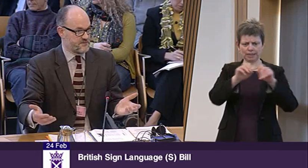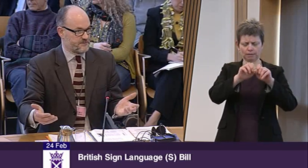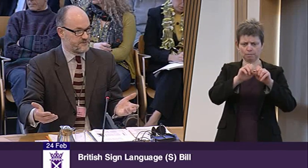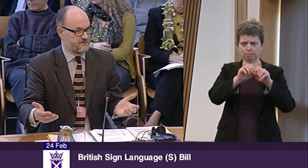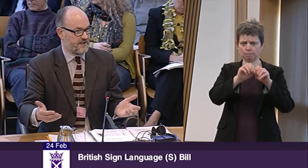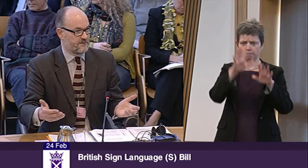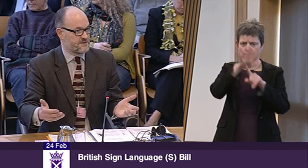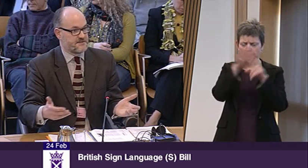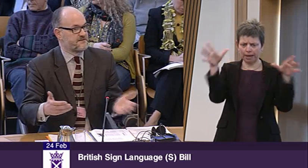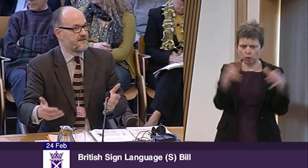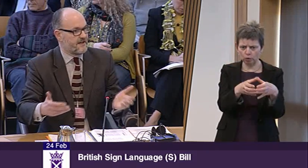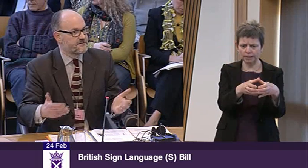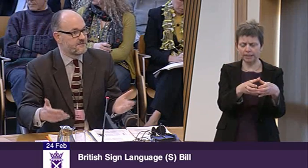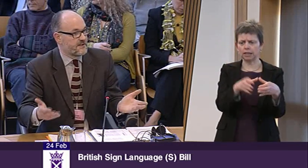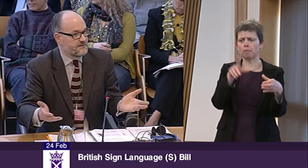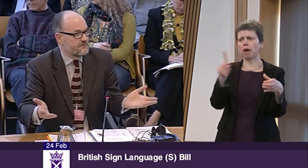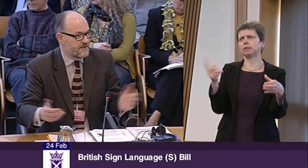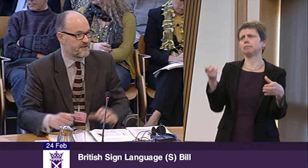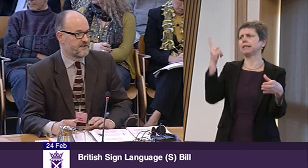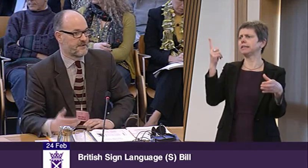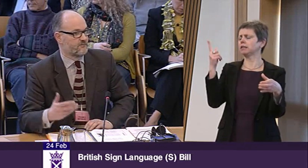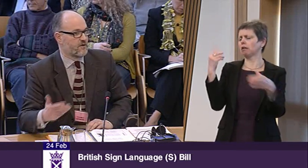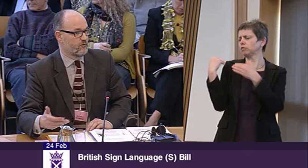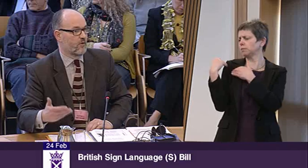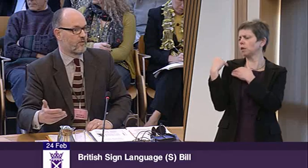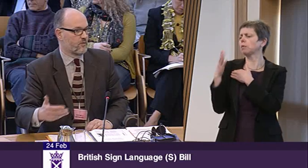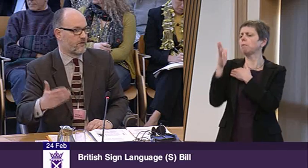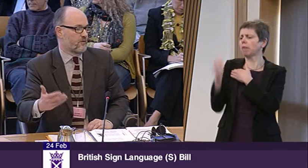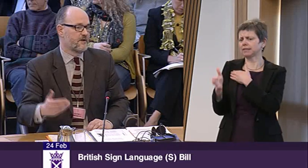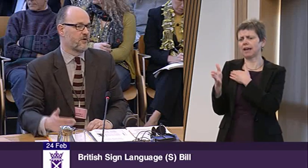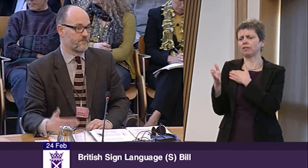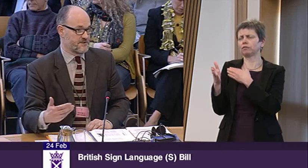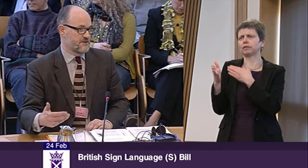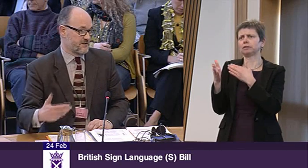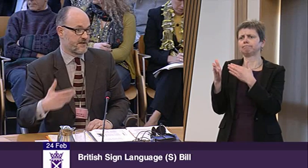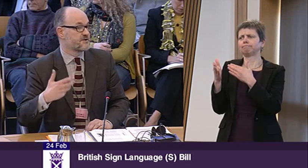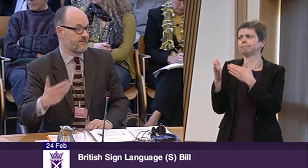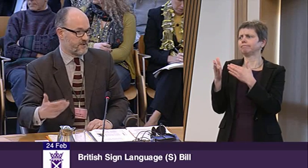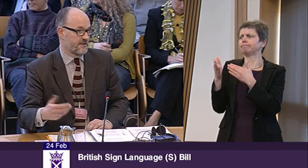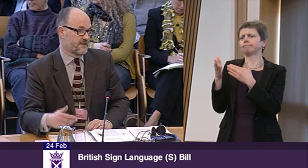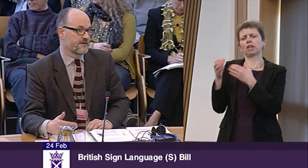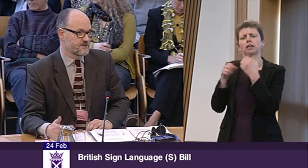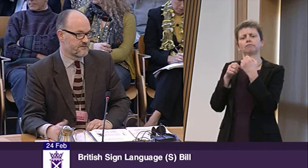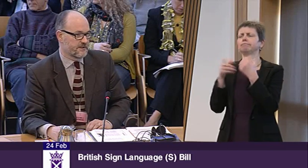who is responsible for languages did not have some role or position in championing the language.